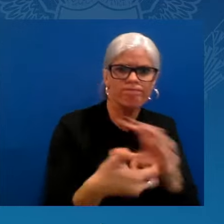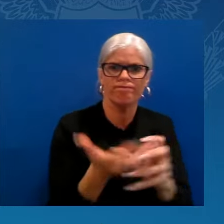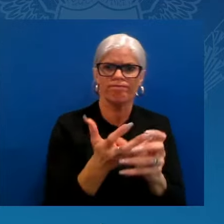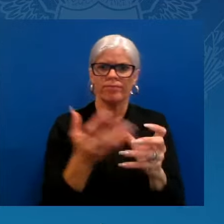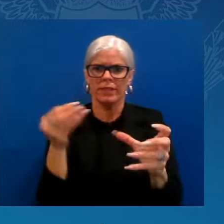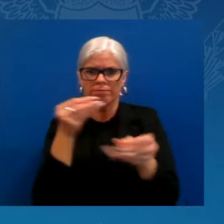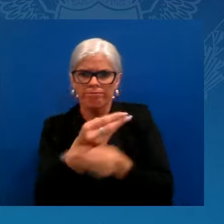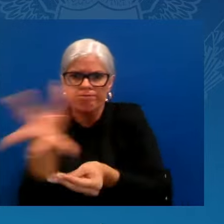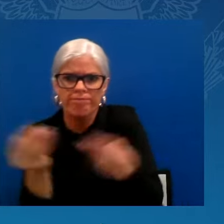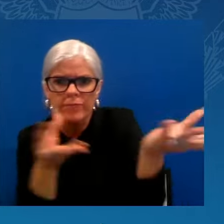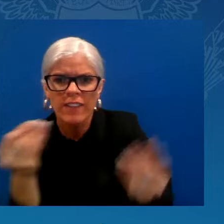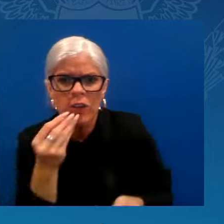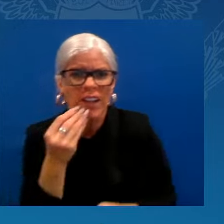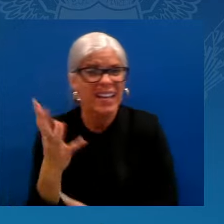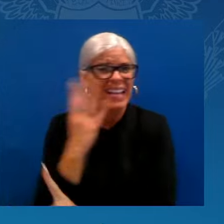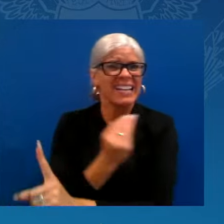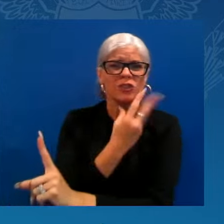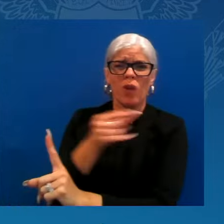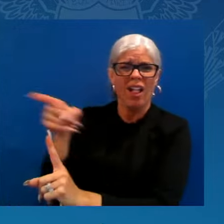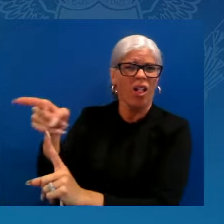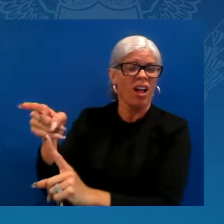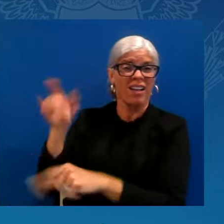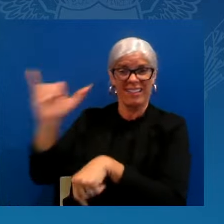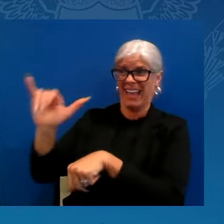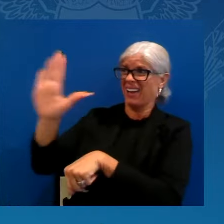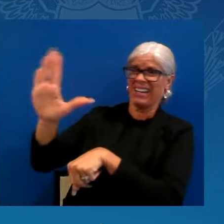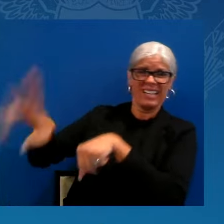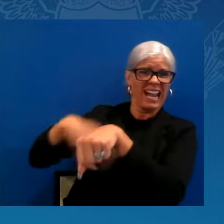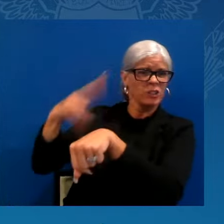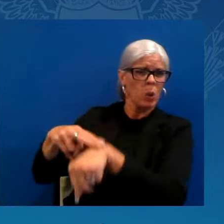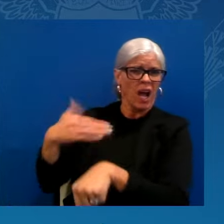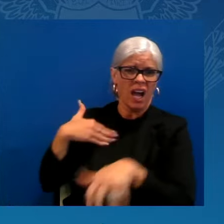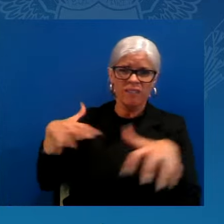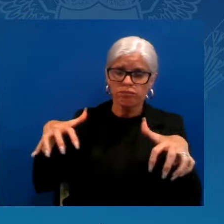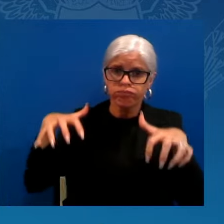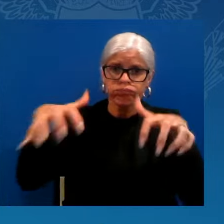Whether on autonomous vehicles, cybersecurity, or fintech,